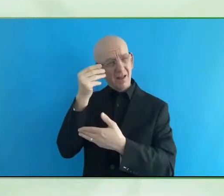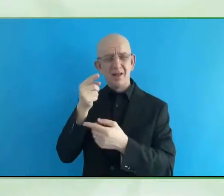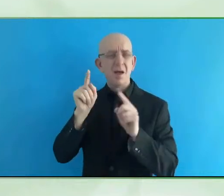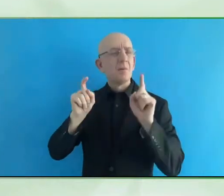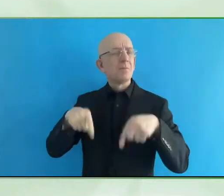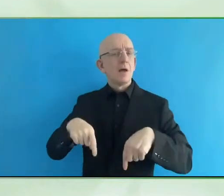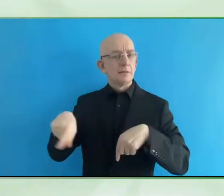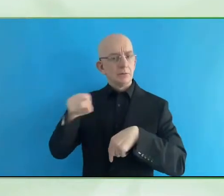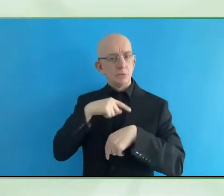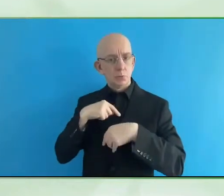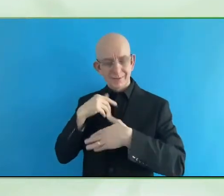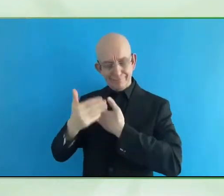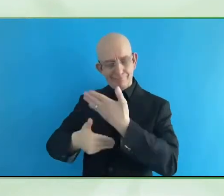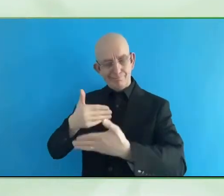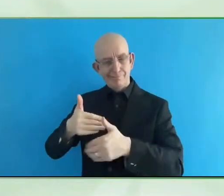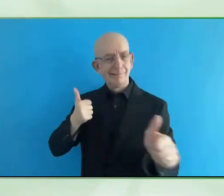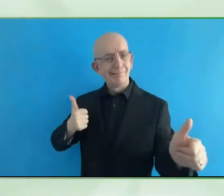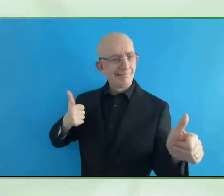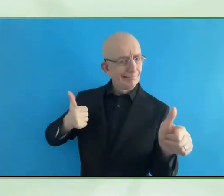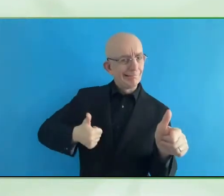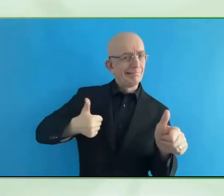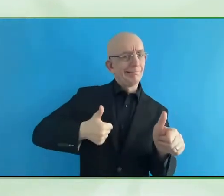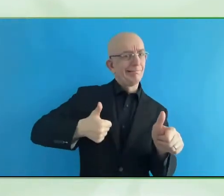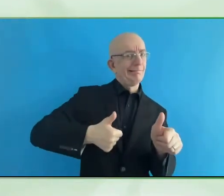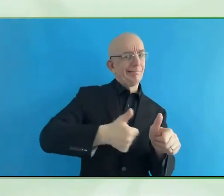things most visible in this room, they are lagging behind.